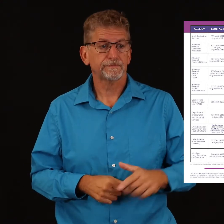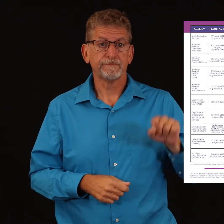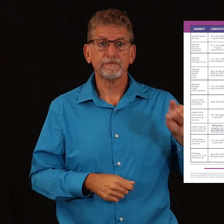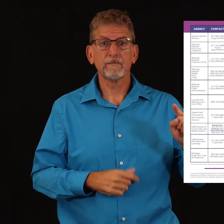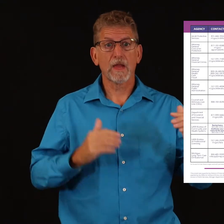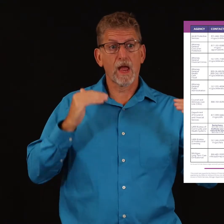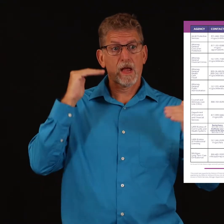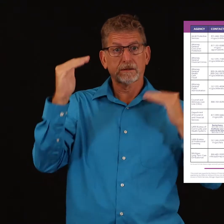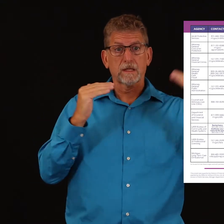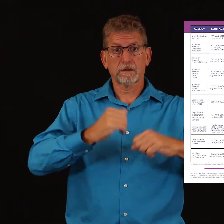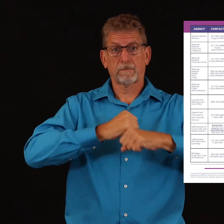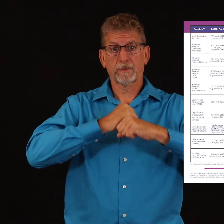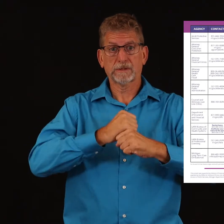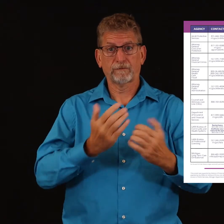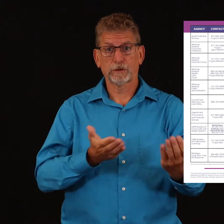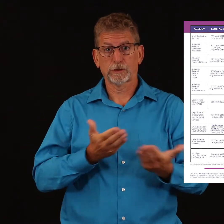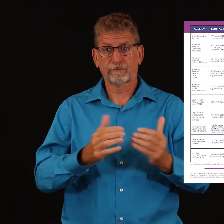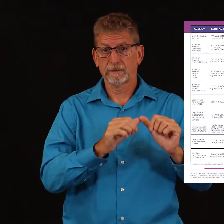Adult Protective Services